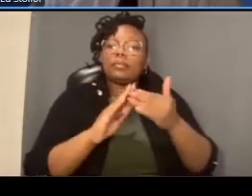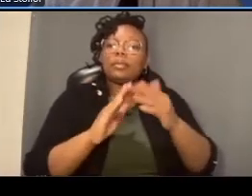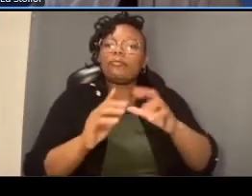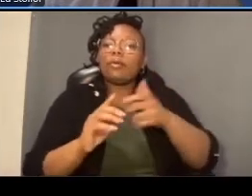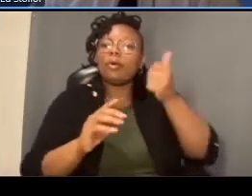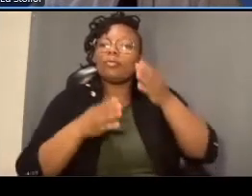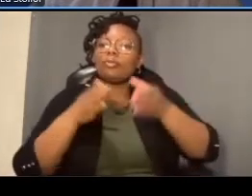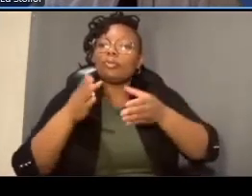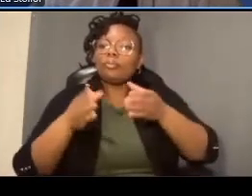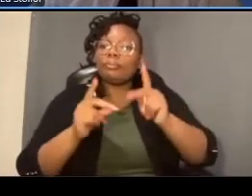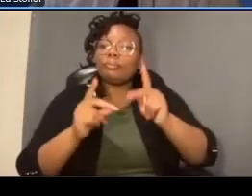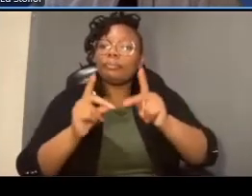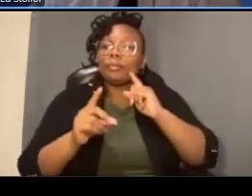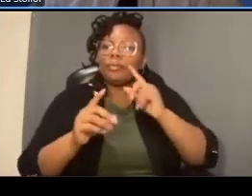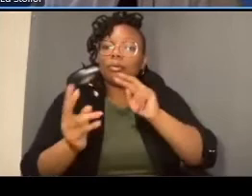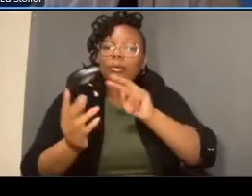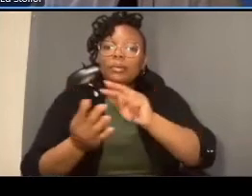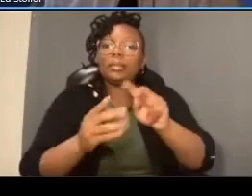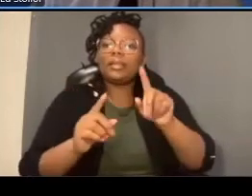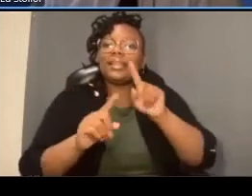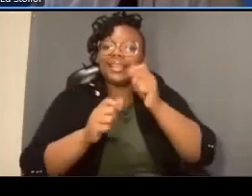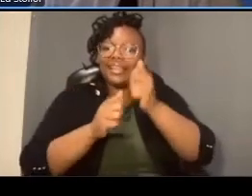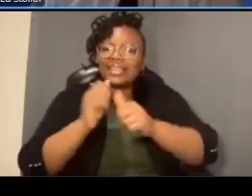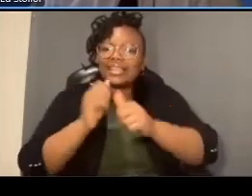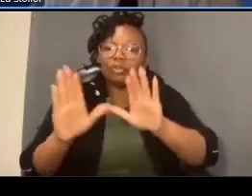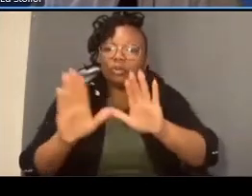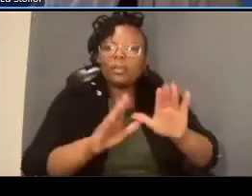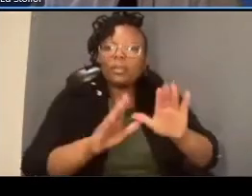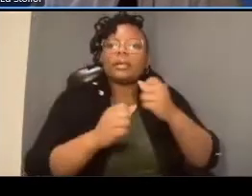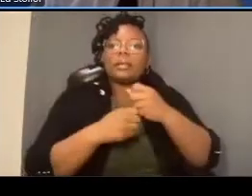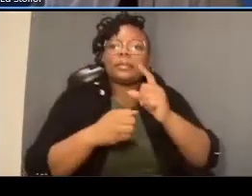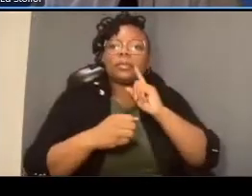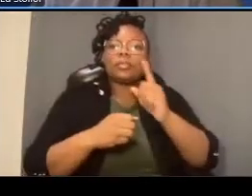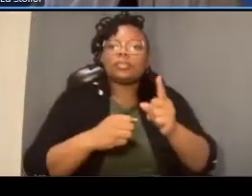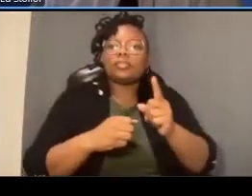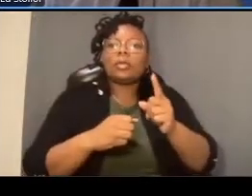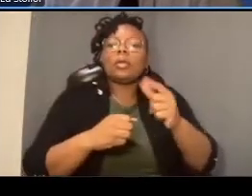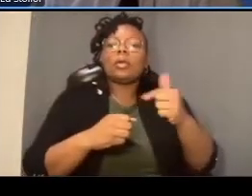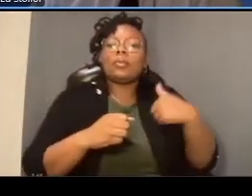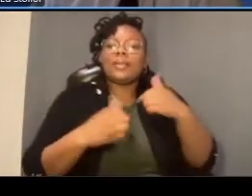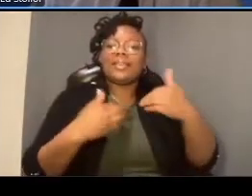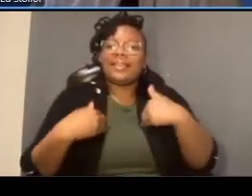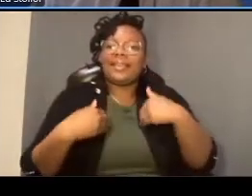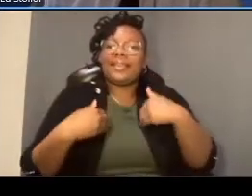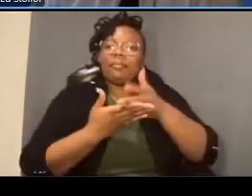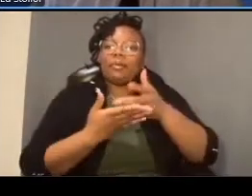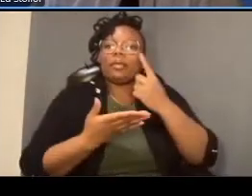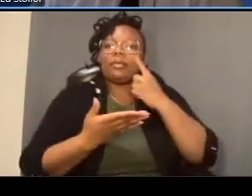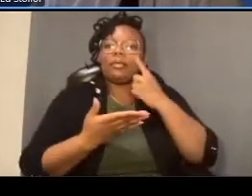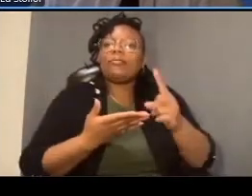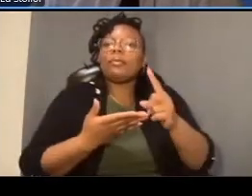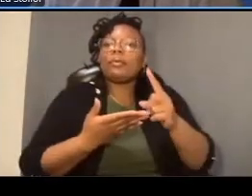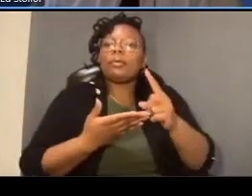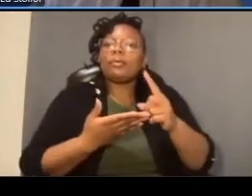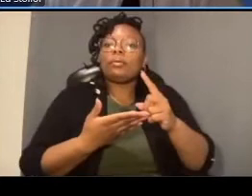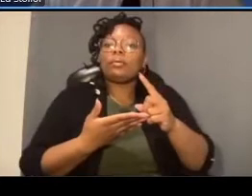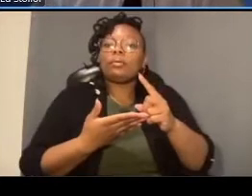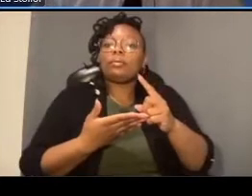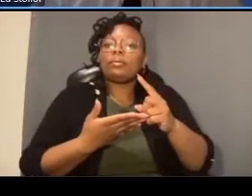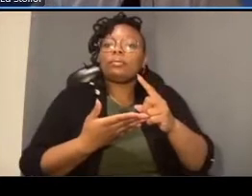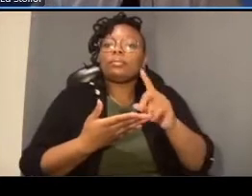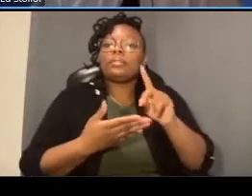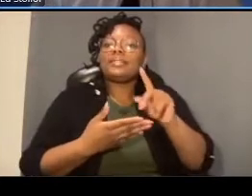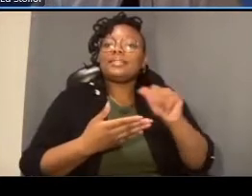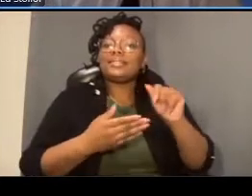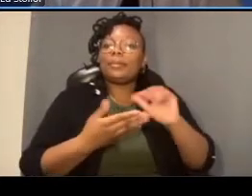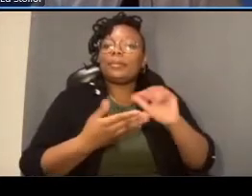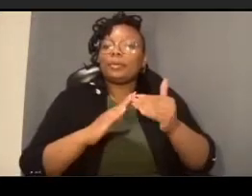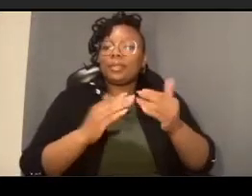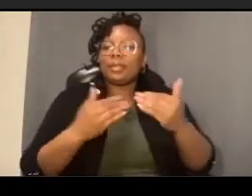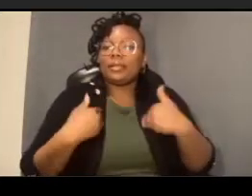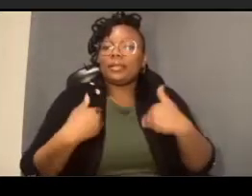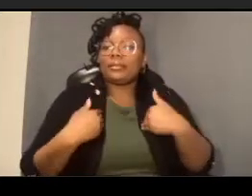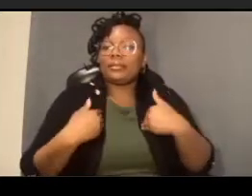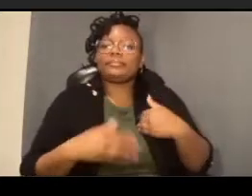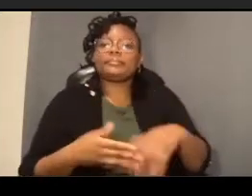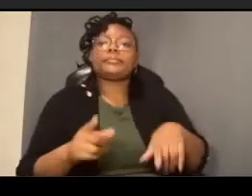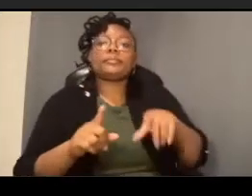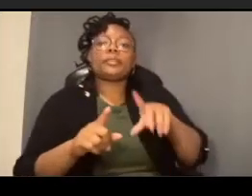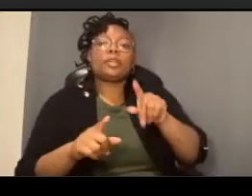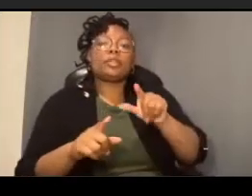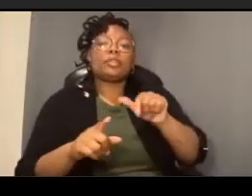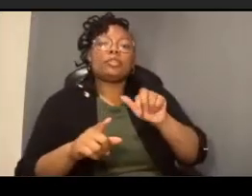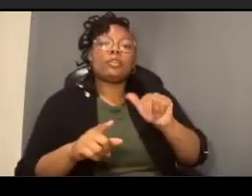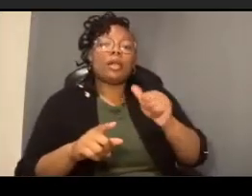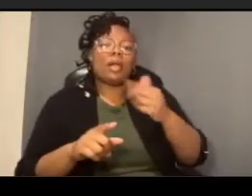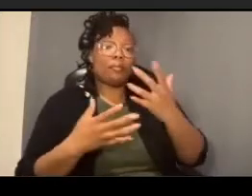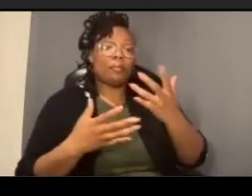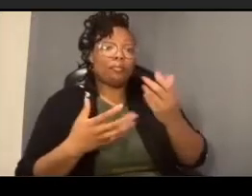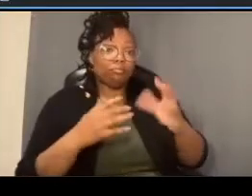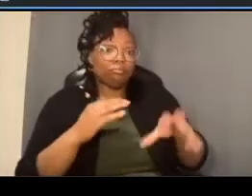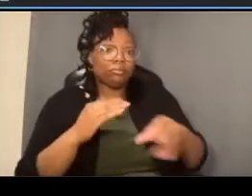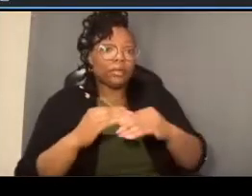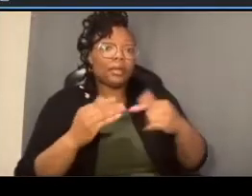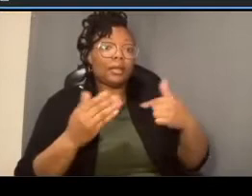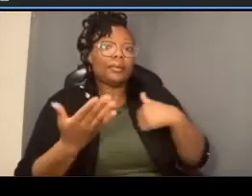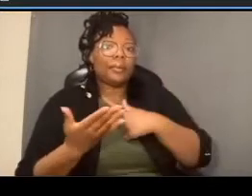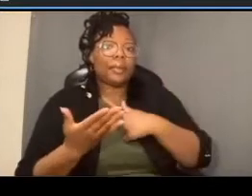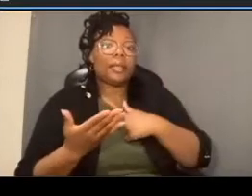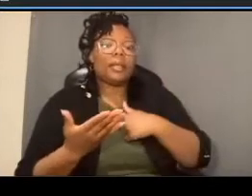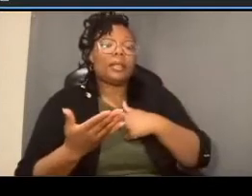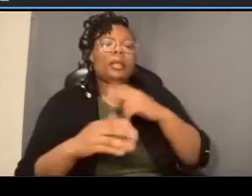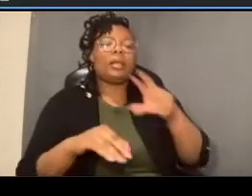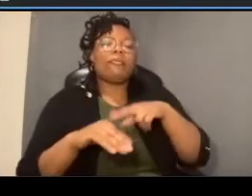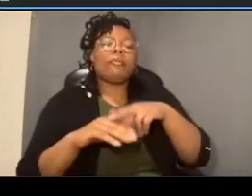we have parking spaces for disabled and also can i add that um we of course will incorporate ada